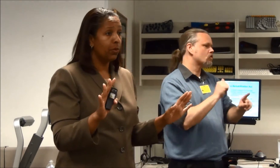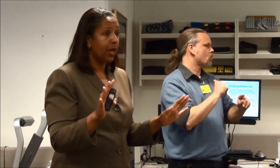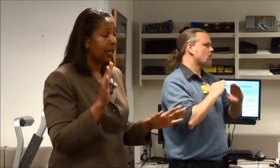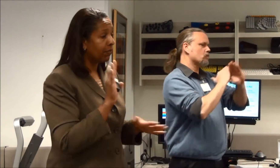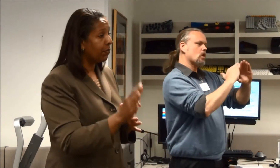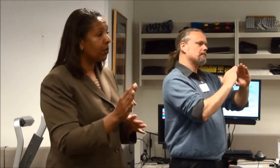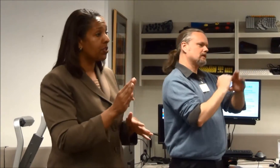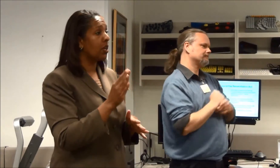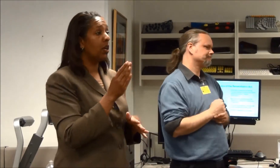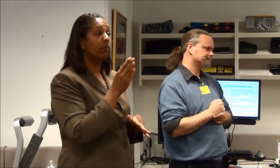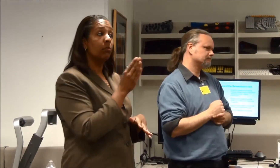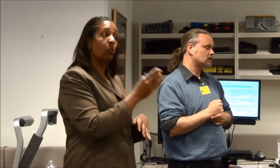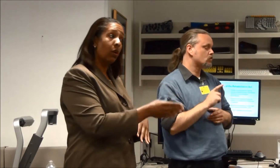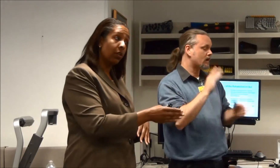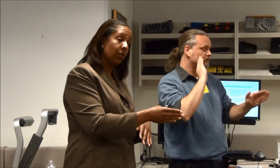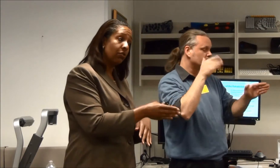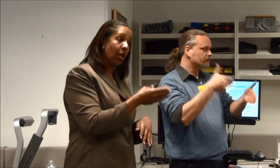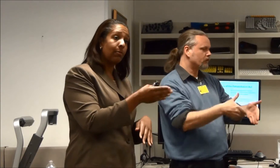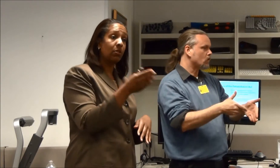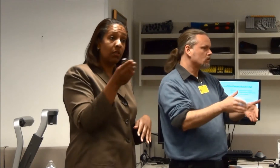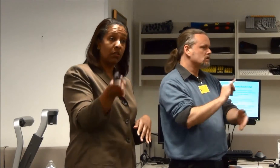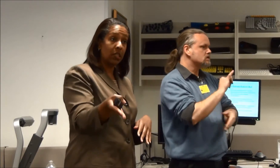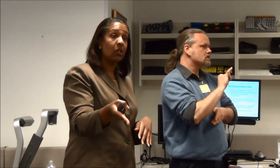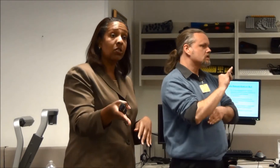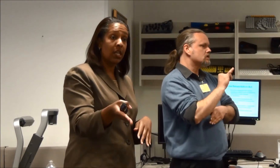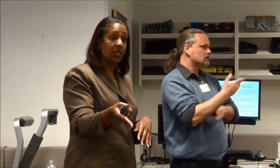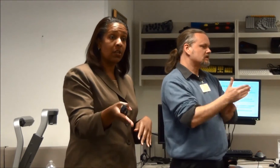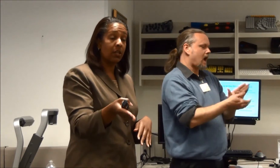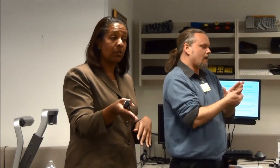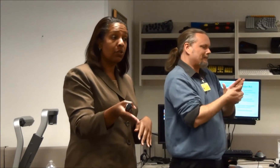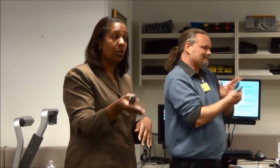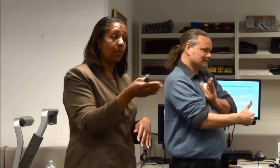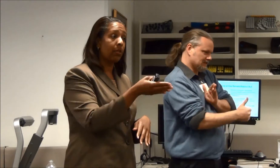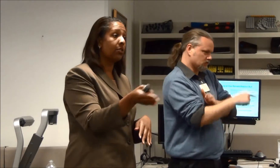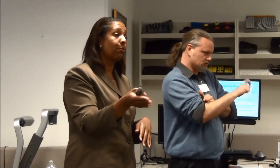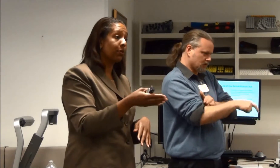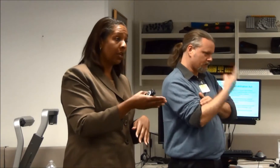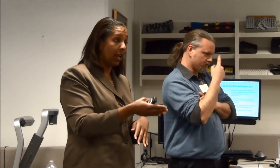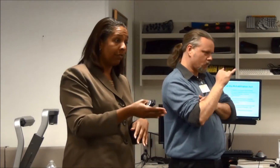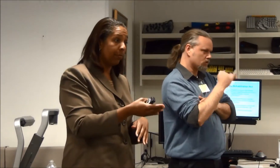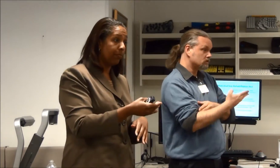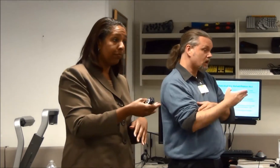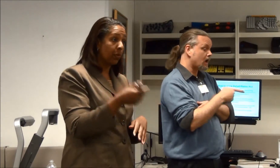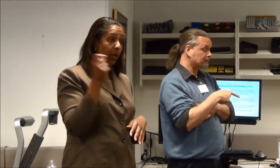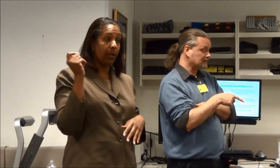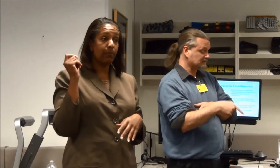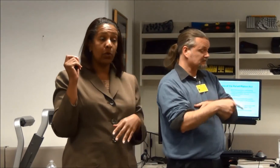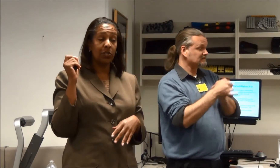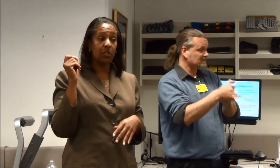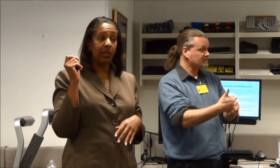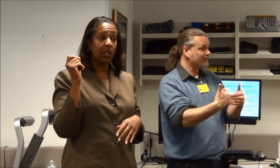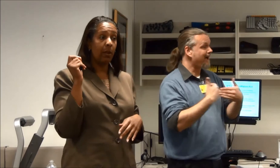You have to focus on what are the job skills necessary to do the job and does the person have them?